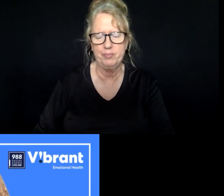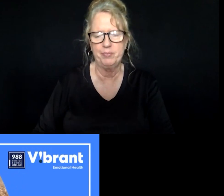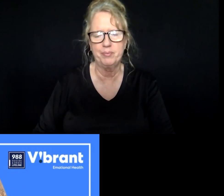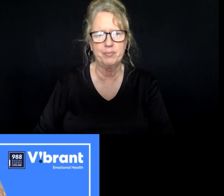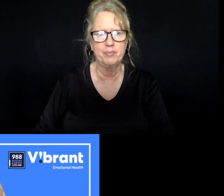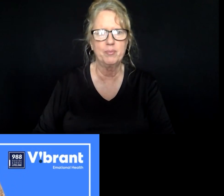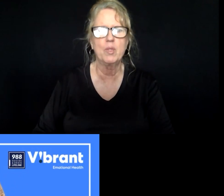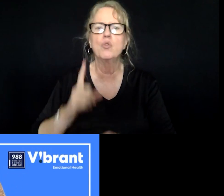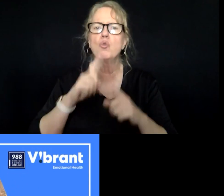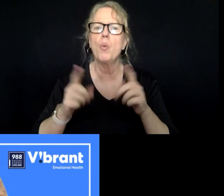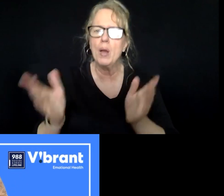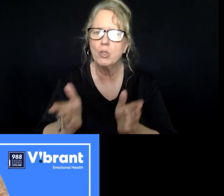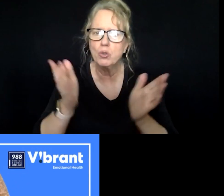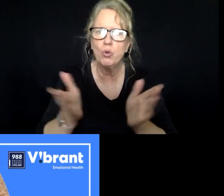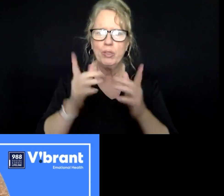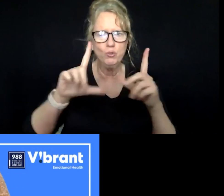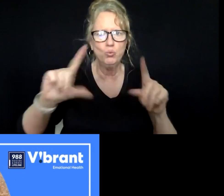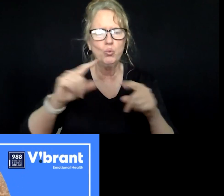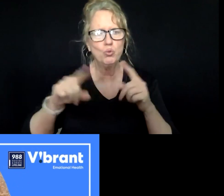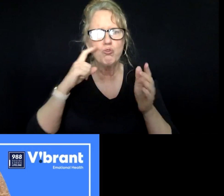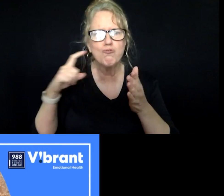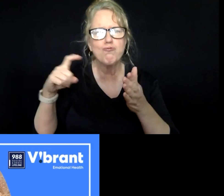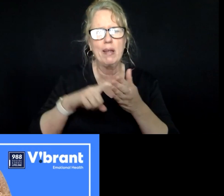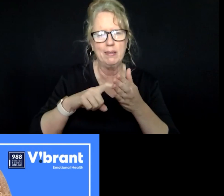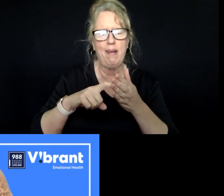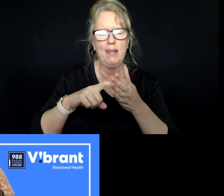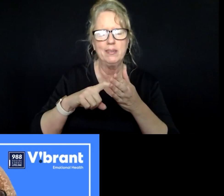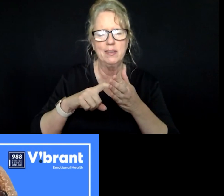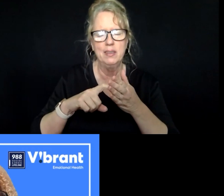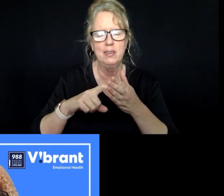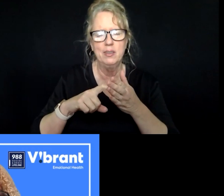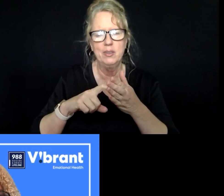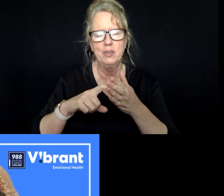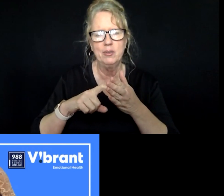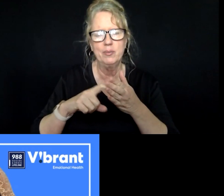I WOULD ENCOURAGE YOU TO DO IS RECOGNIZE THAT IF YOU READ THINGS